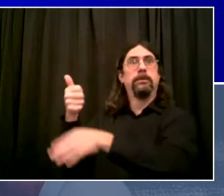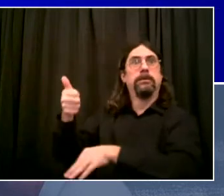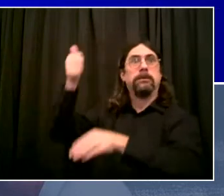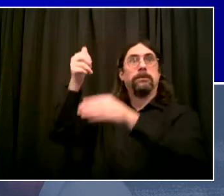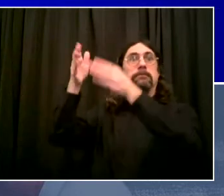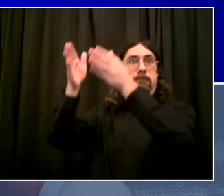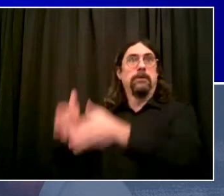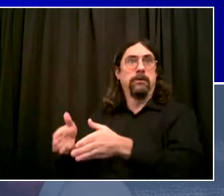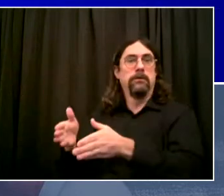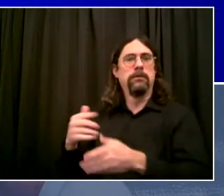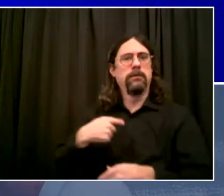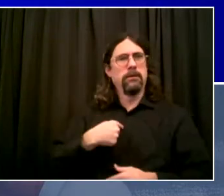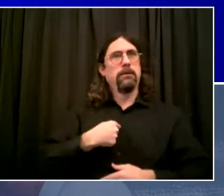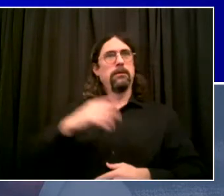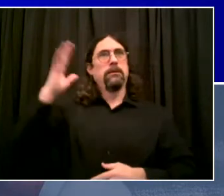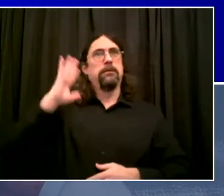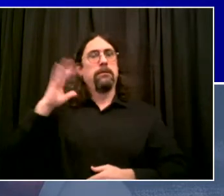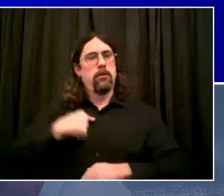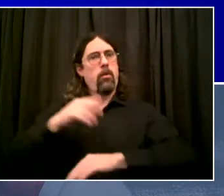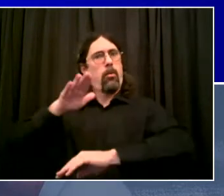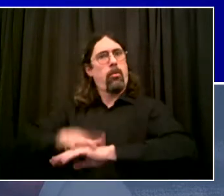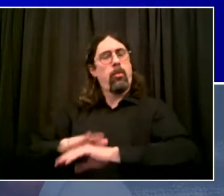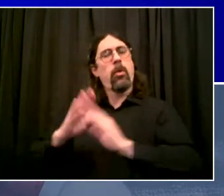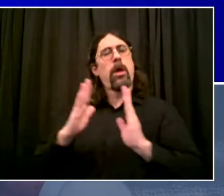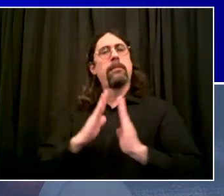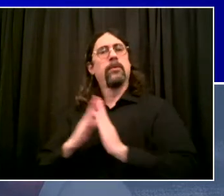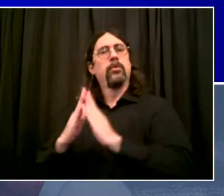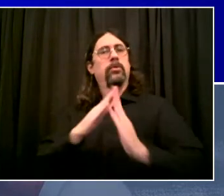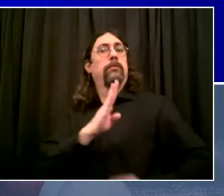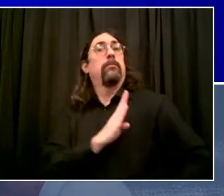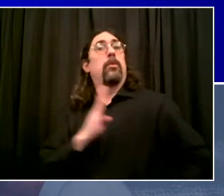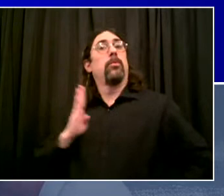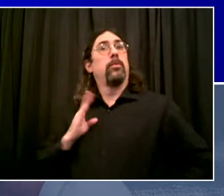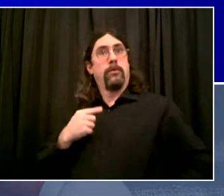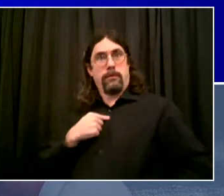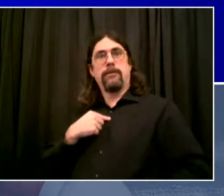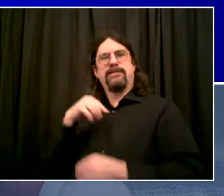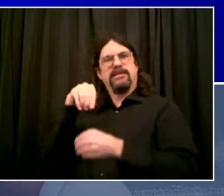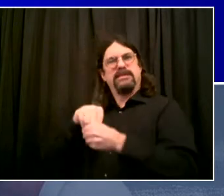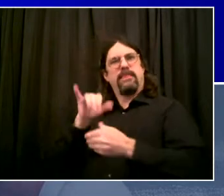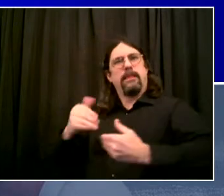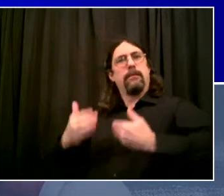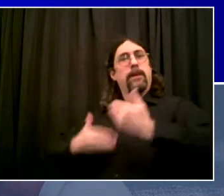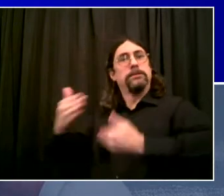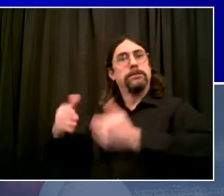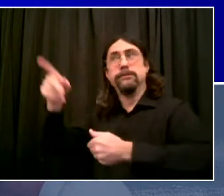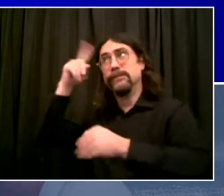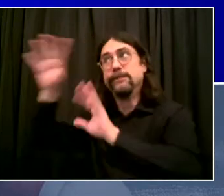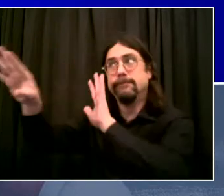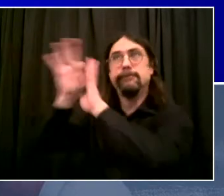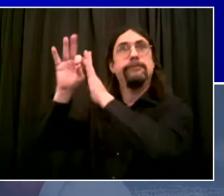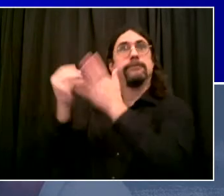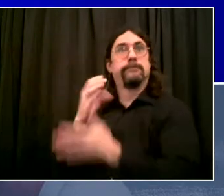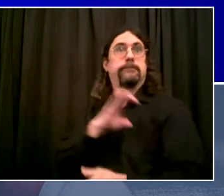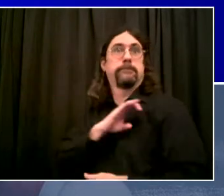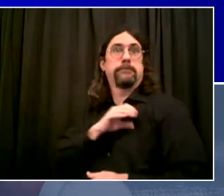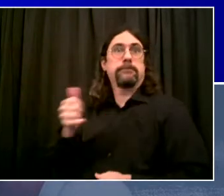TIME WITH OUR RESIDENTS BUT ALSO HOLDING POLICE ACCOUNTABLE AND BRINGING THE VOICES OF COMMUNITY